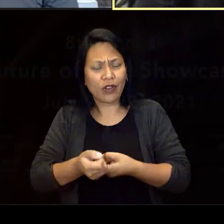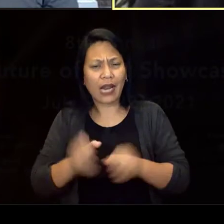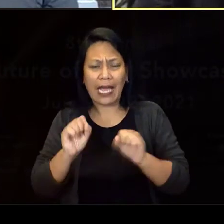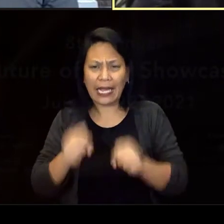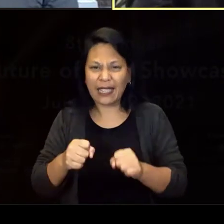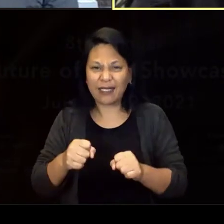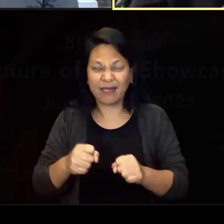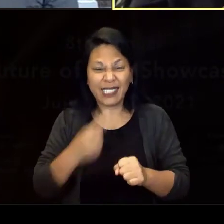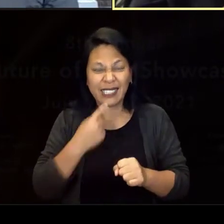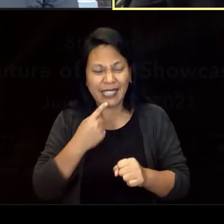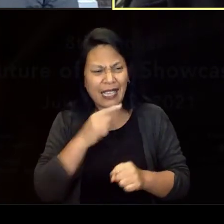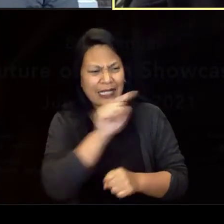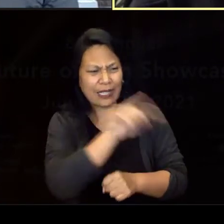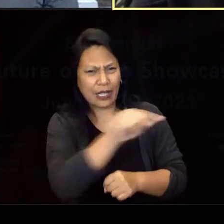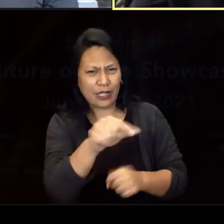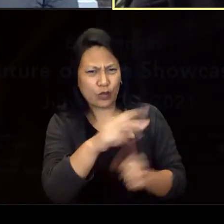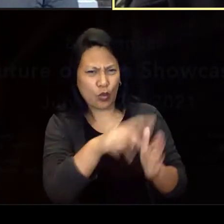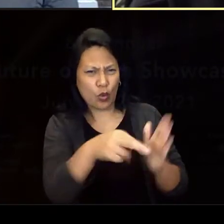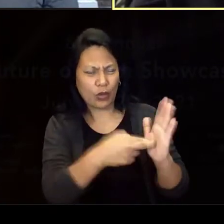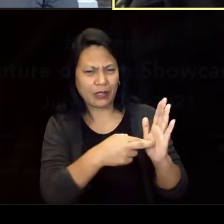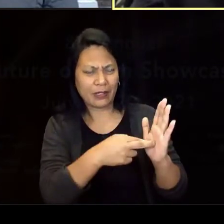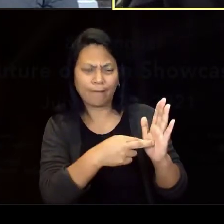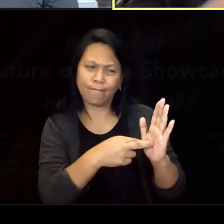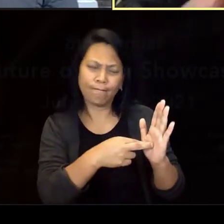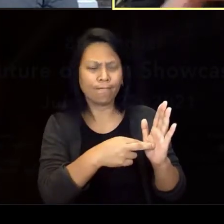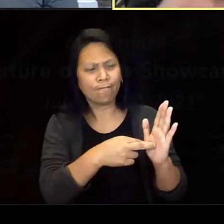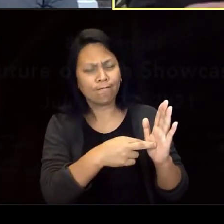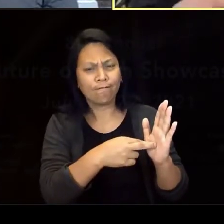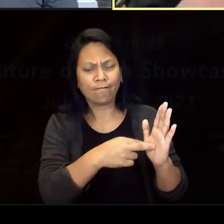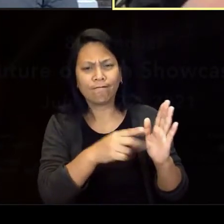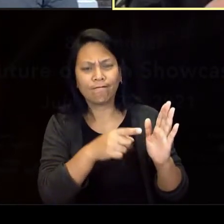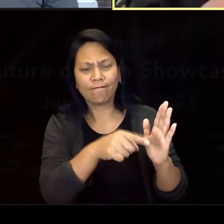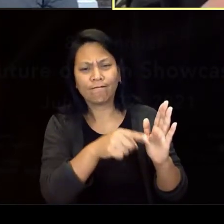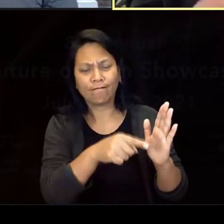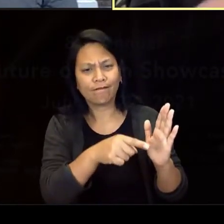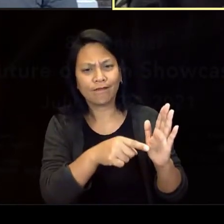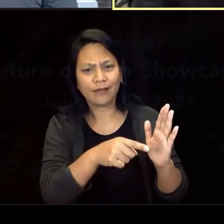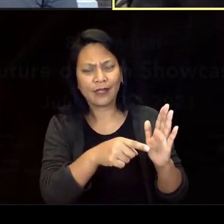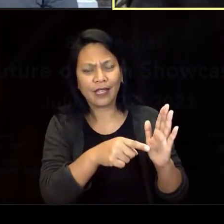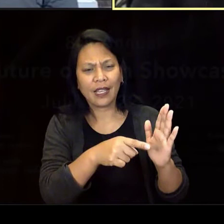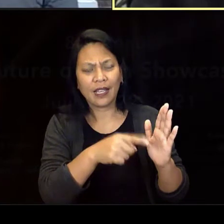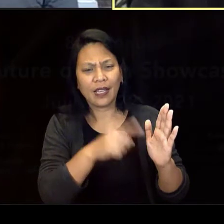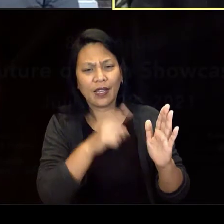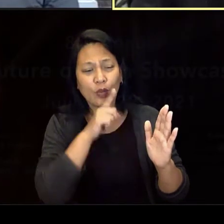roles are actually being prioritized for us.